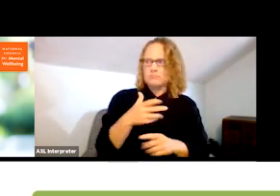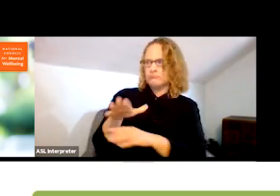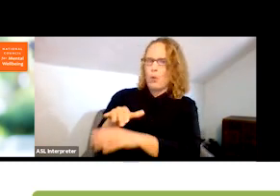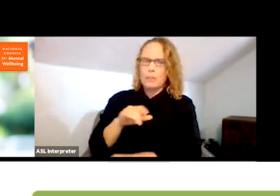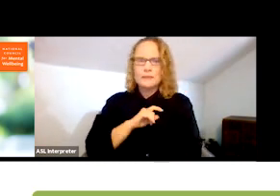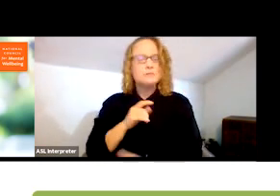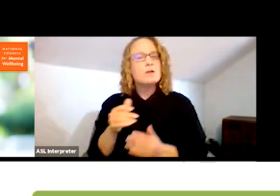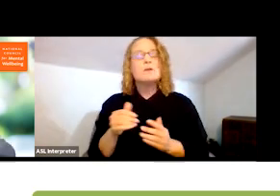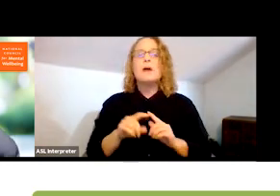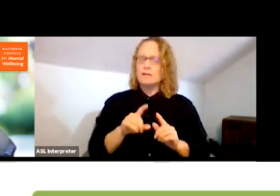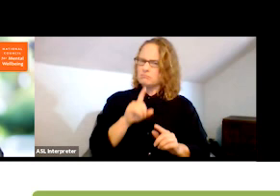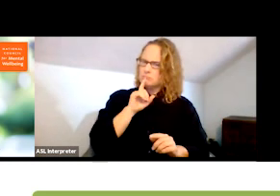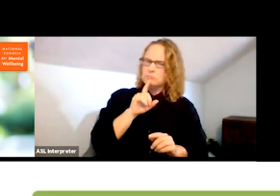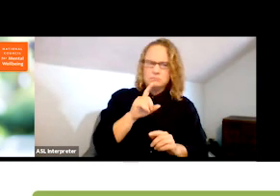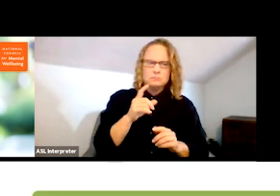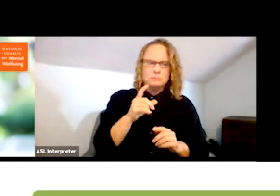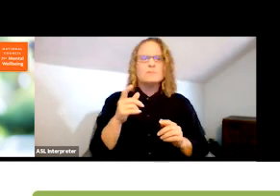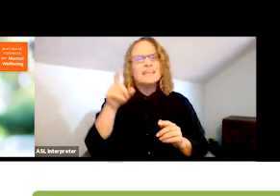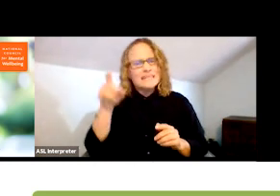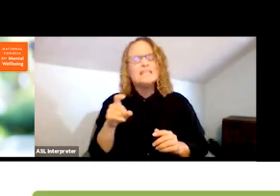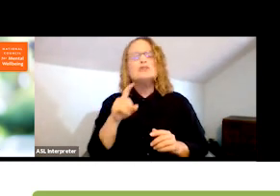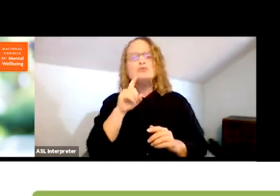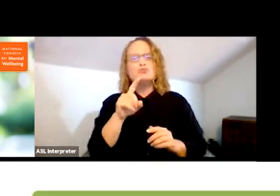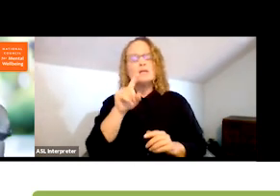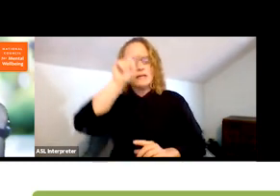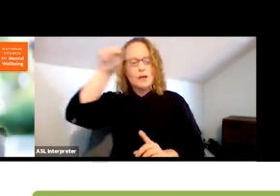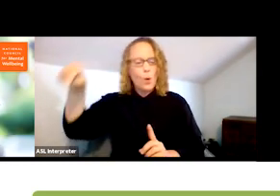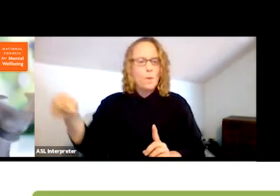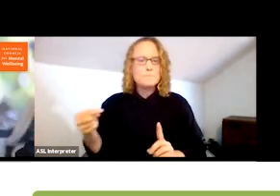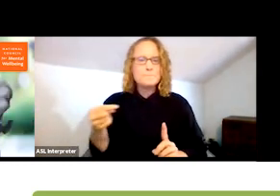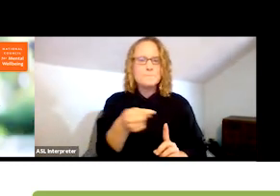So maybe a crisis team, 911 if necessary,